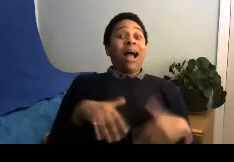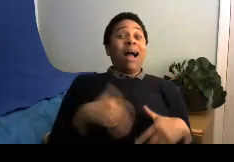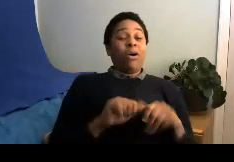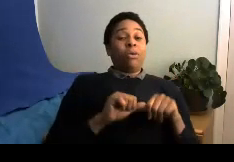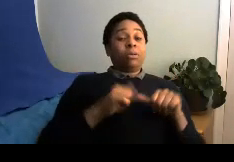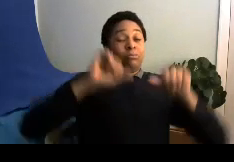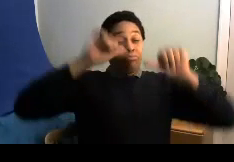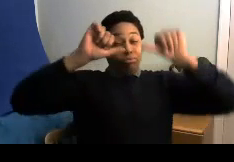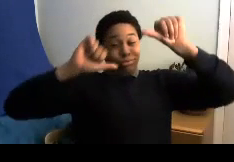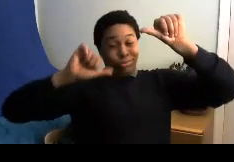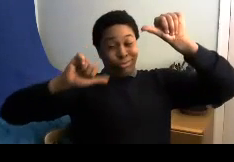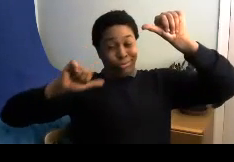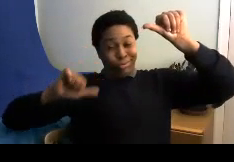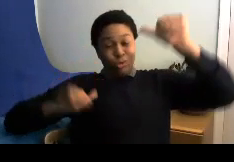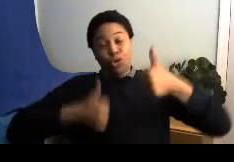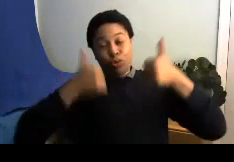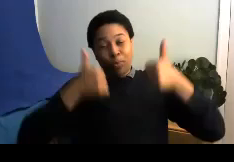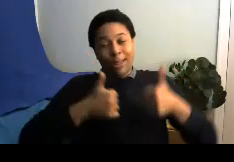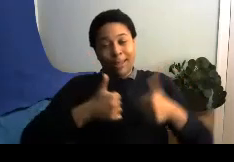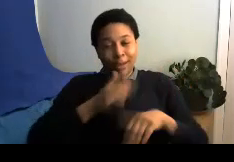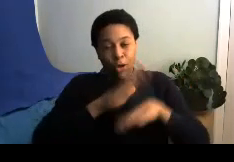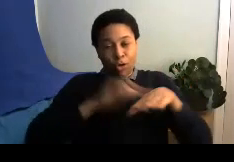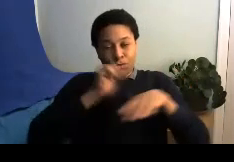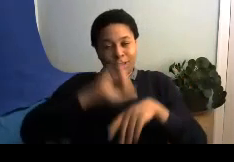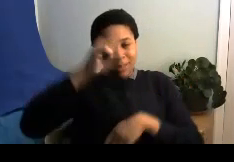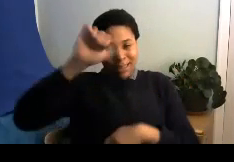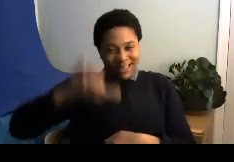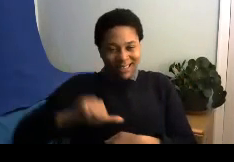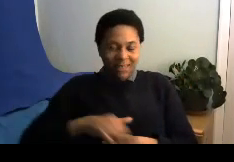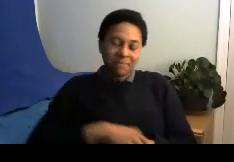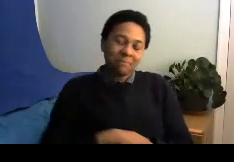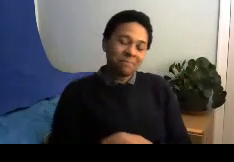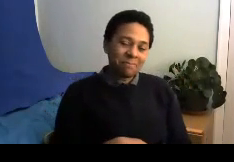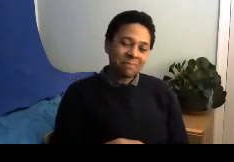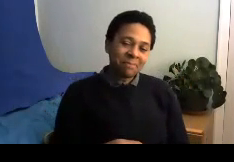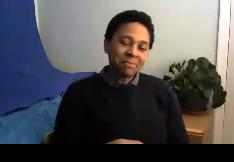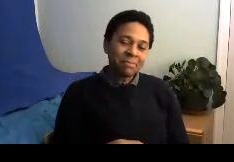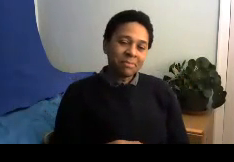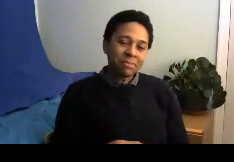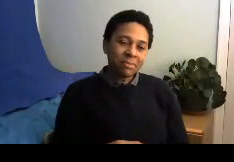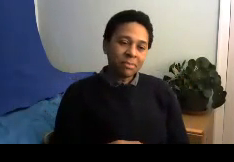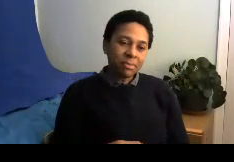it's a good Christmas list, you know. So I'll turn to another